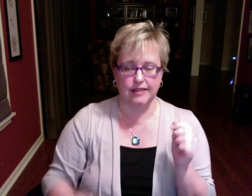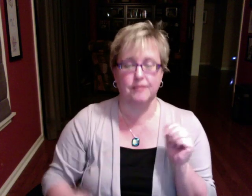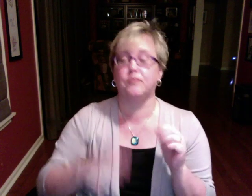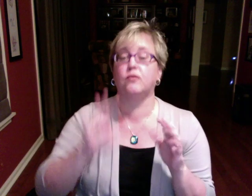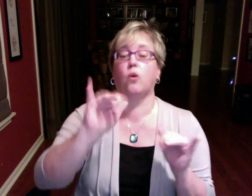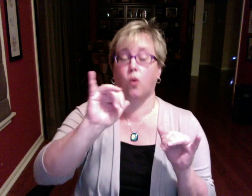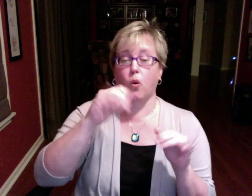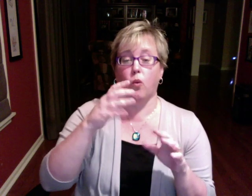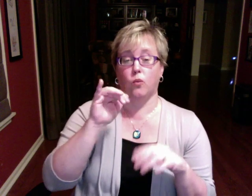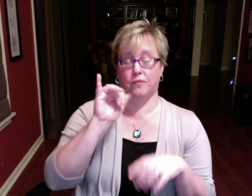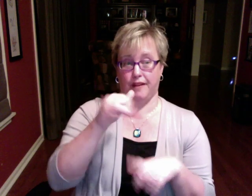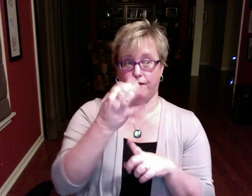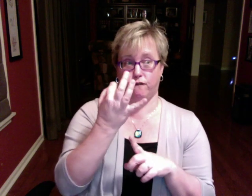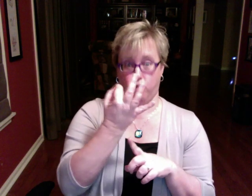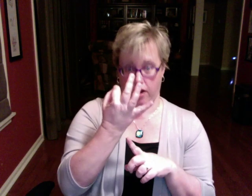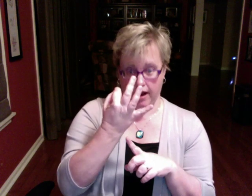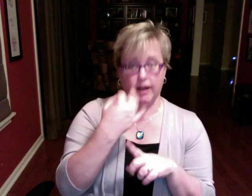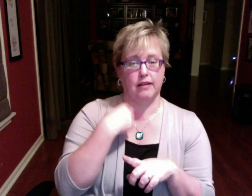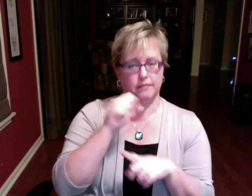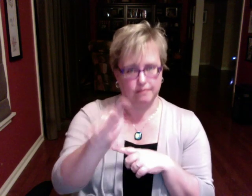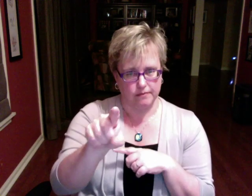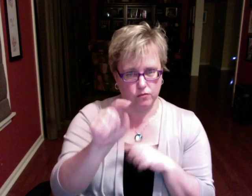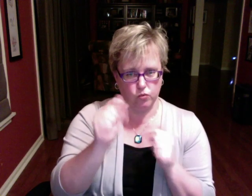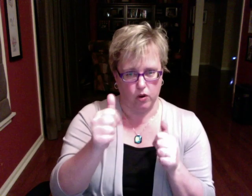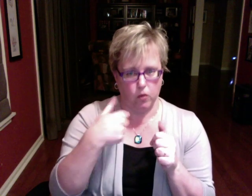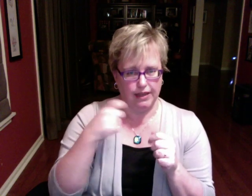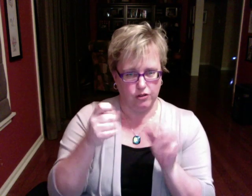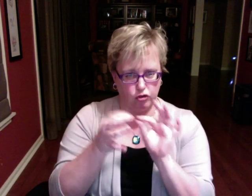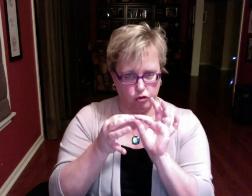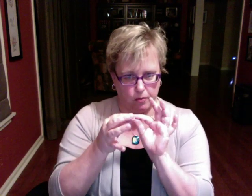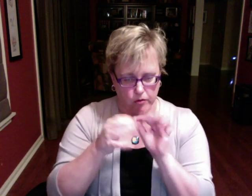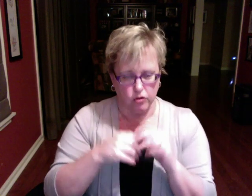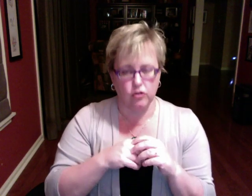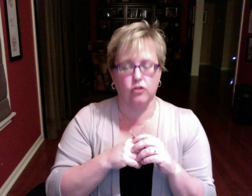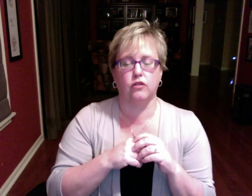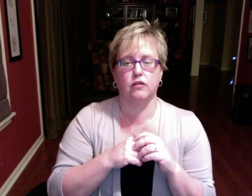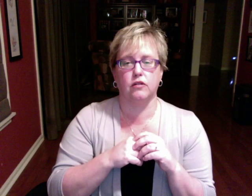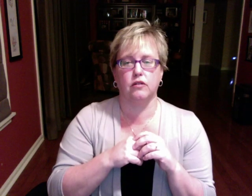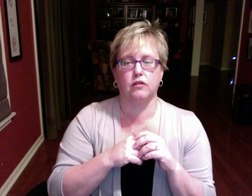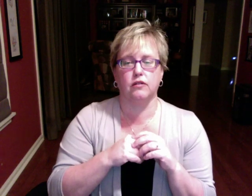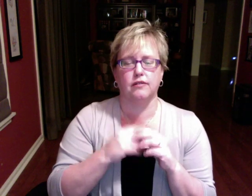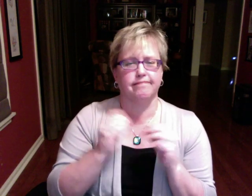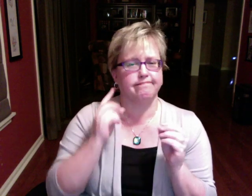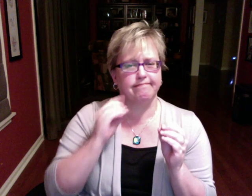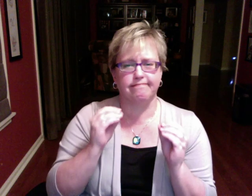That Friday - when we got the first email. We immediately requested interpreters. Didn’t hear back.